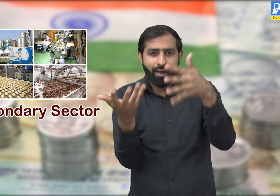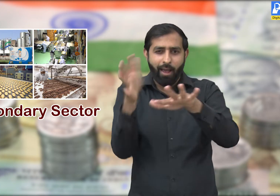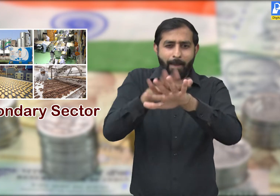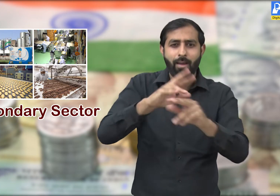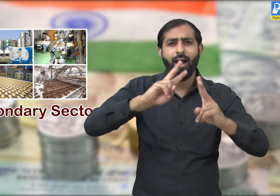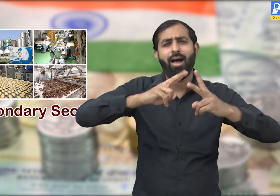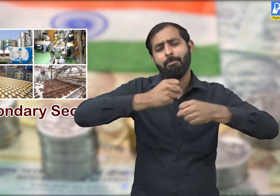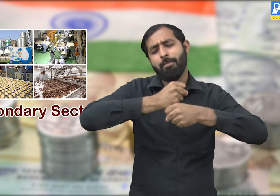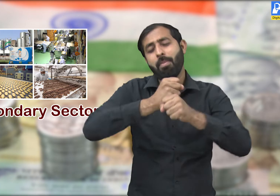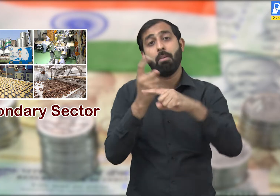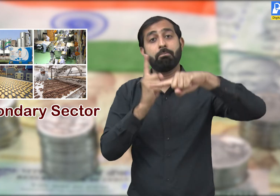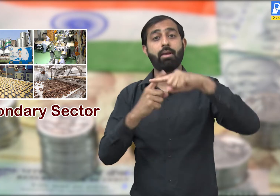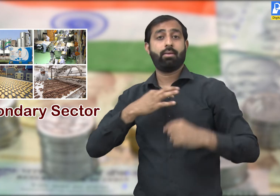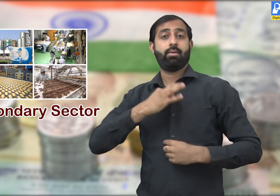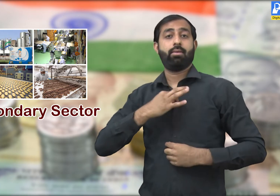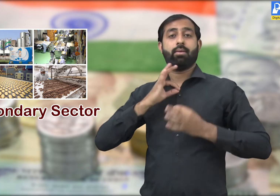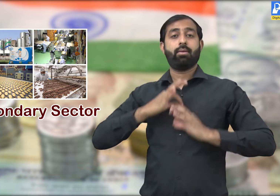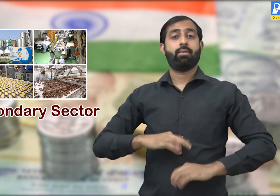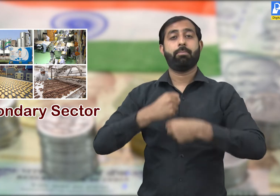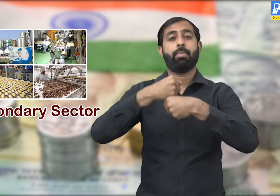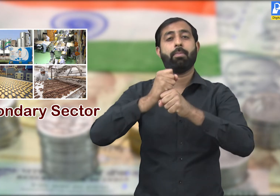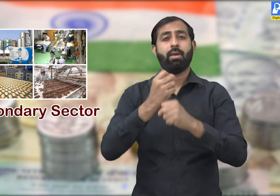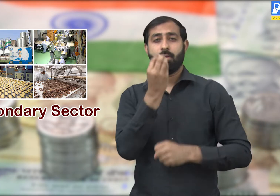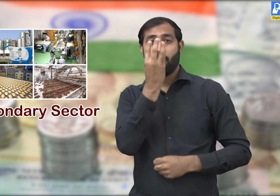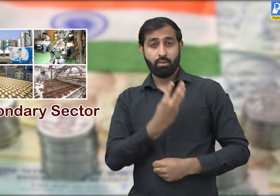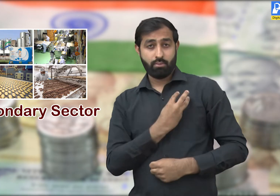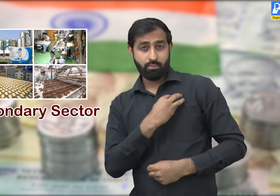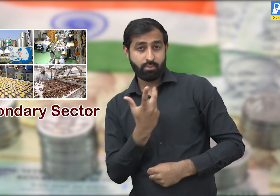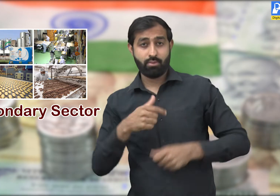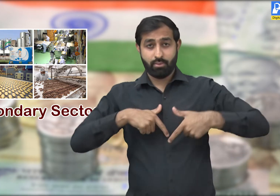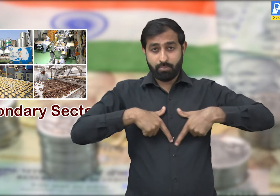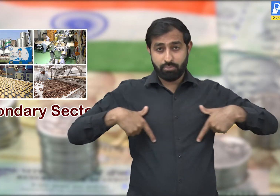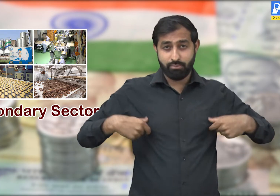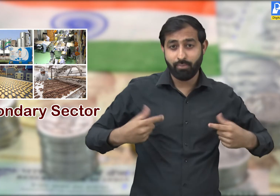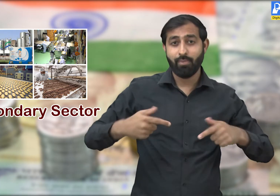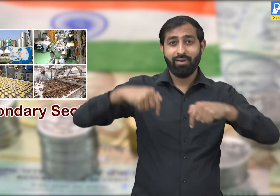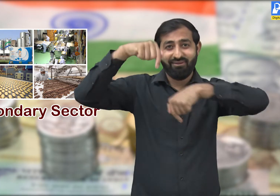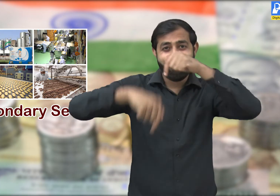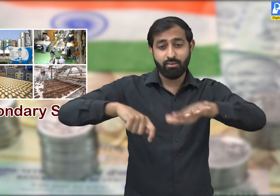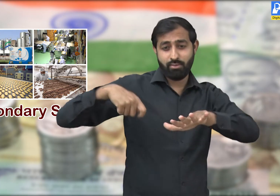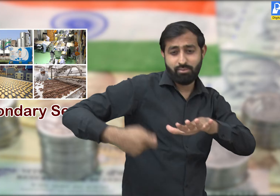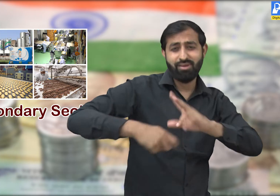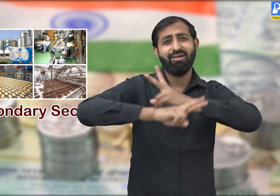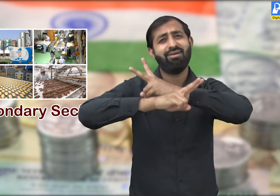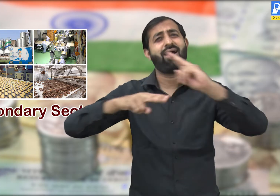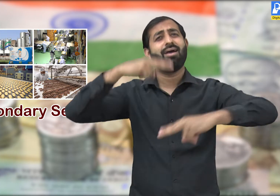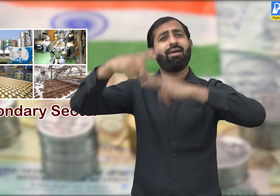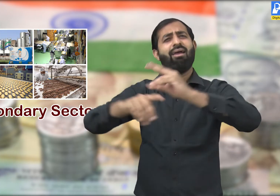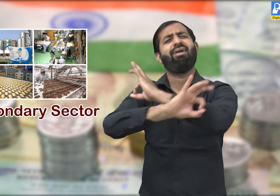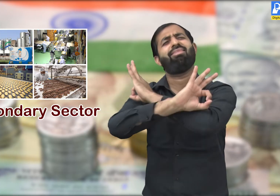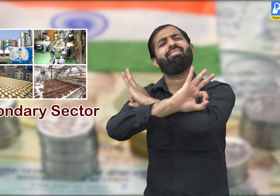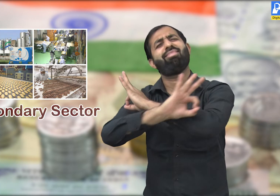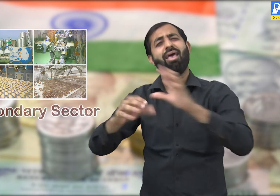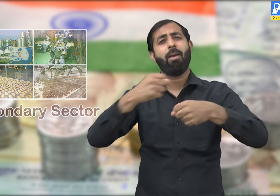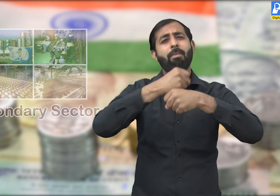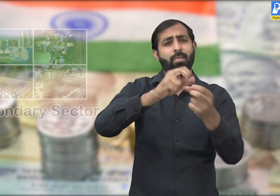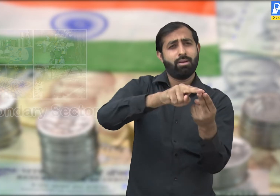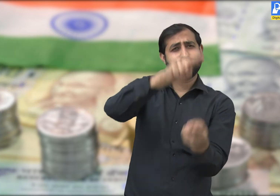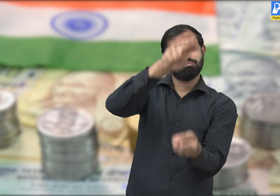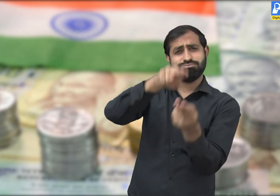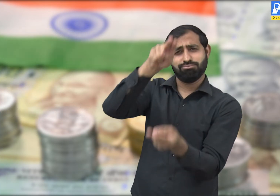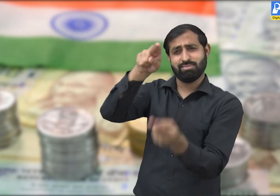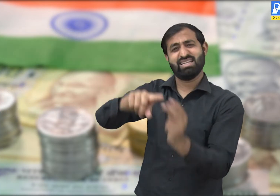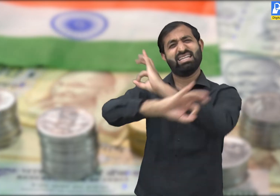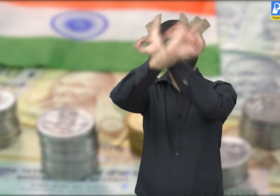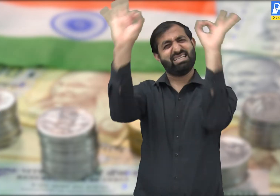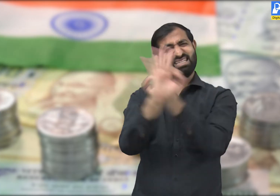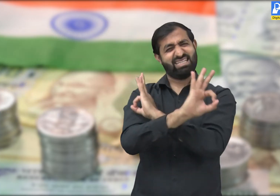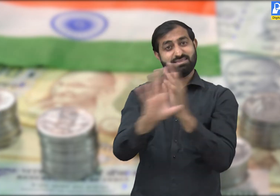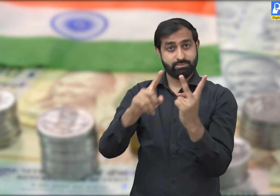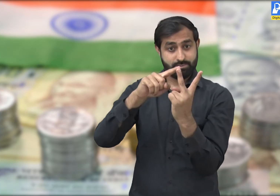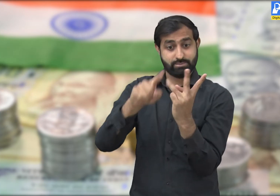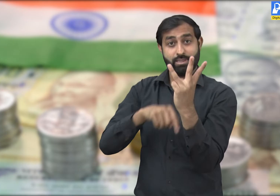printing, labeling biscuit factories, embroidery work clothes factories and a lot more.